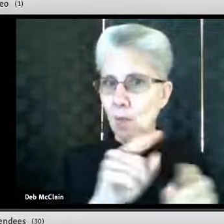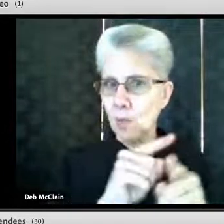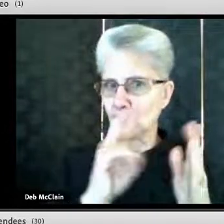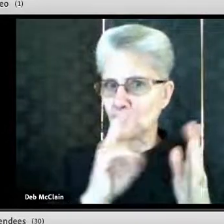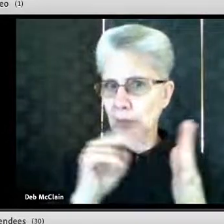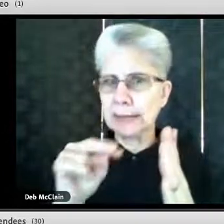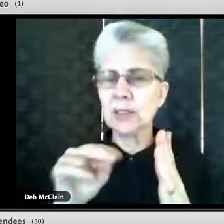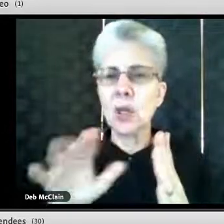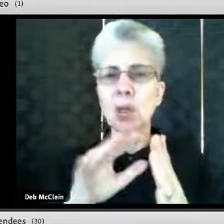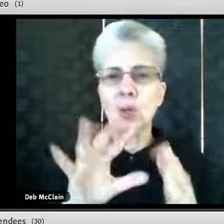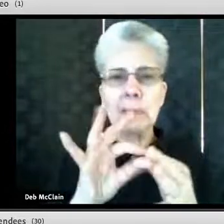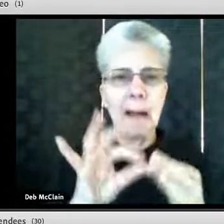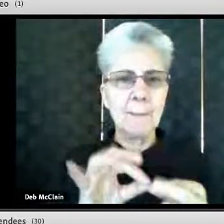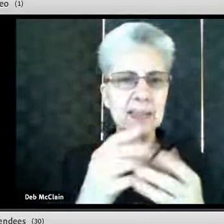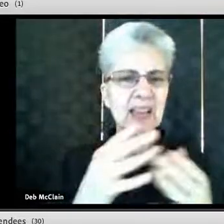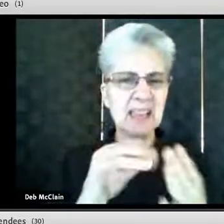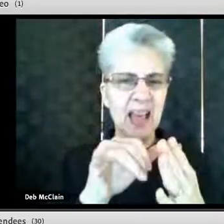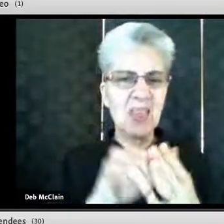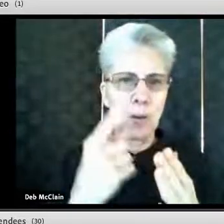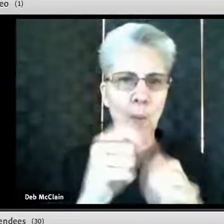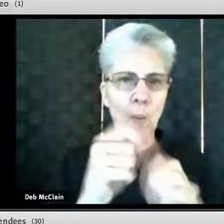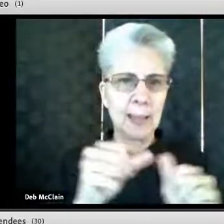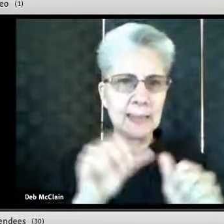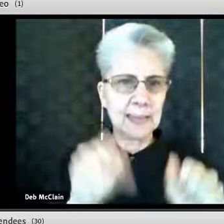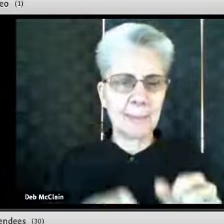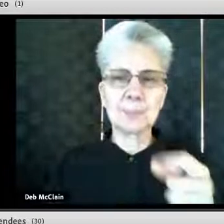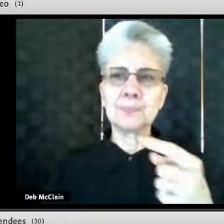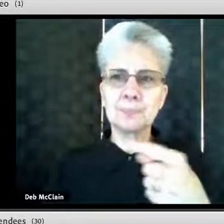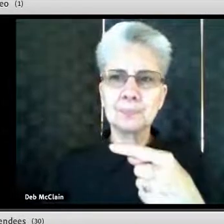You can also read your comments and things like that in one place.